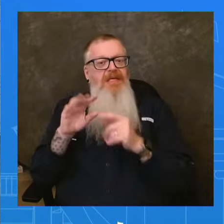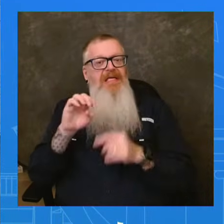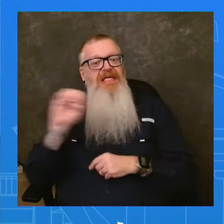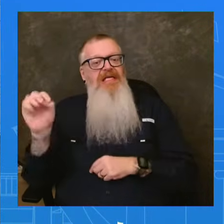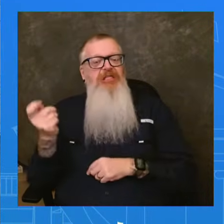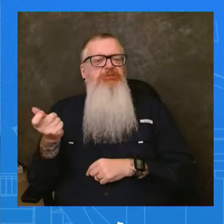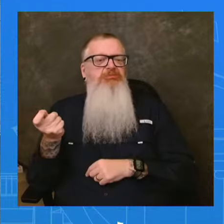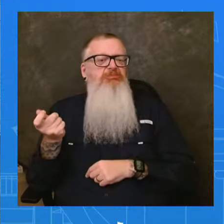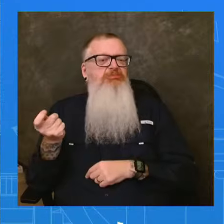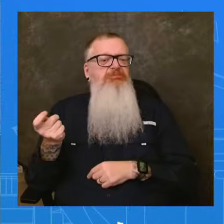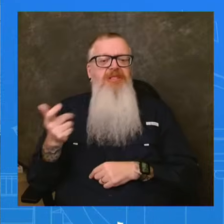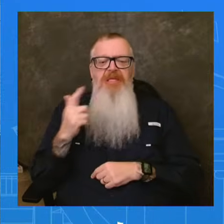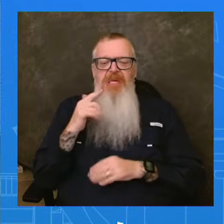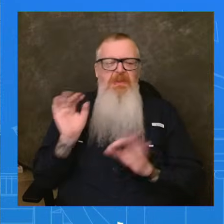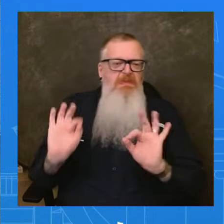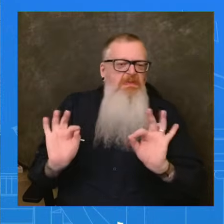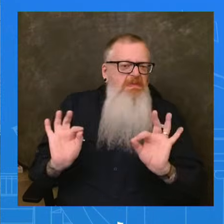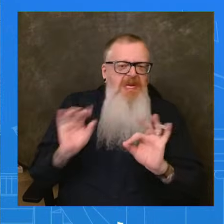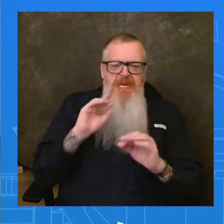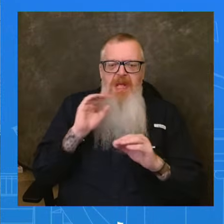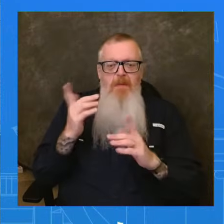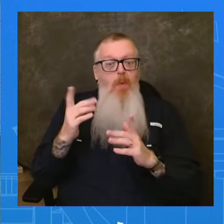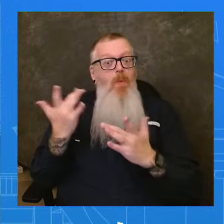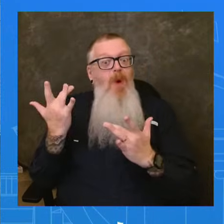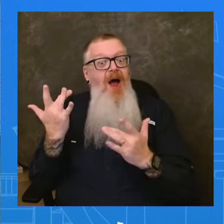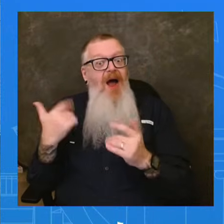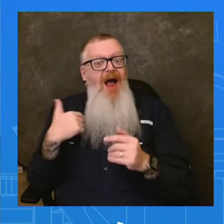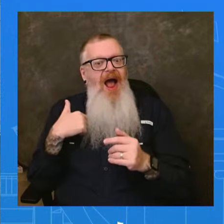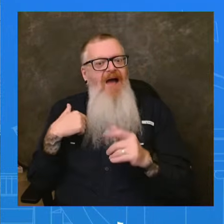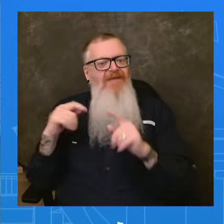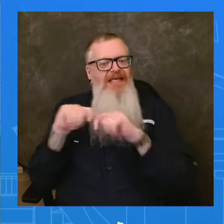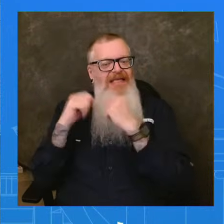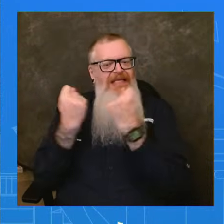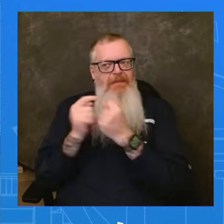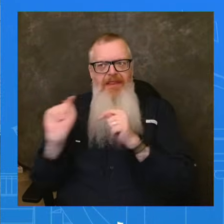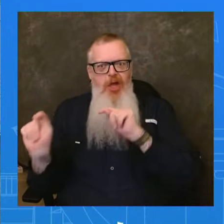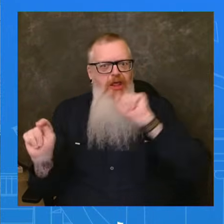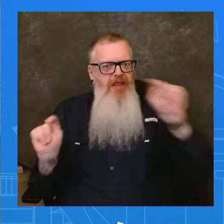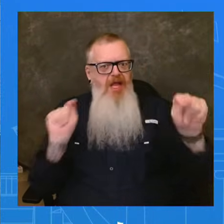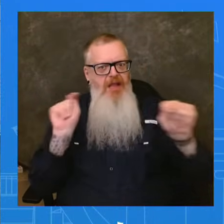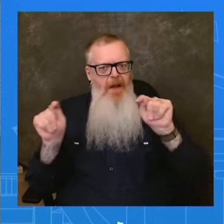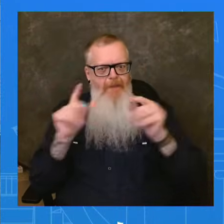right there in the Orlando area to help work side by side with the local officials